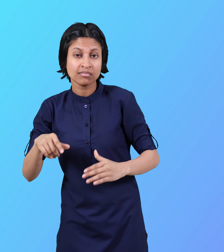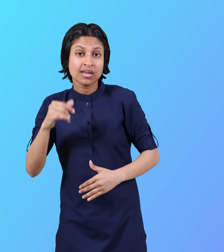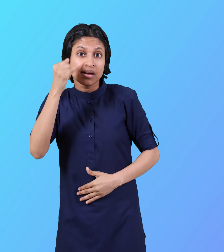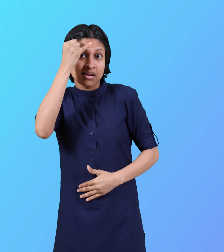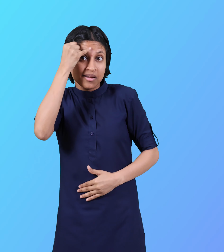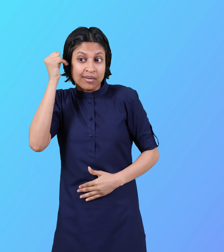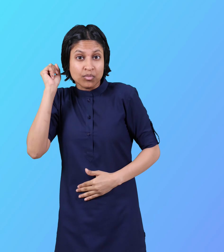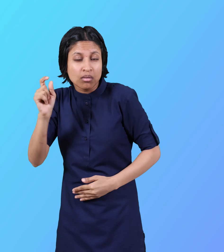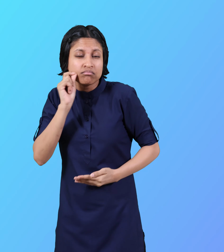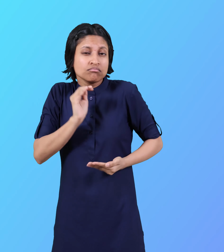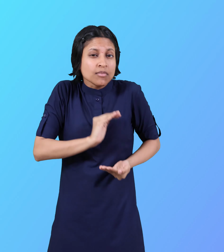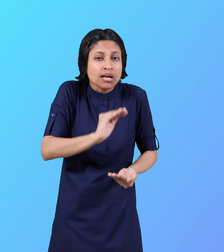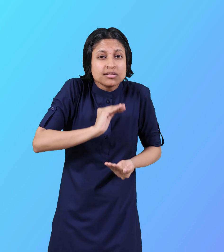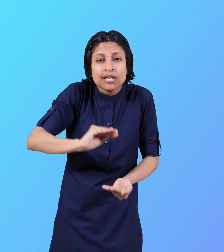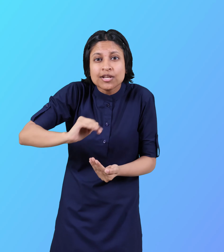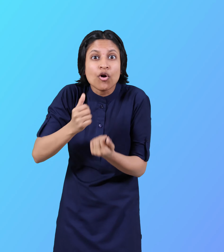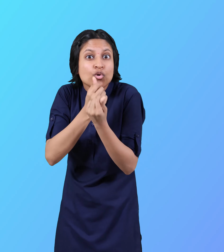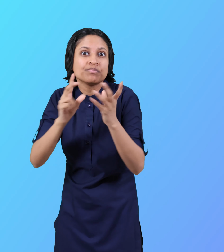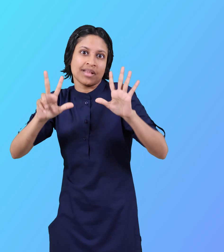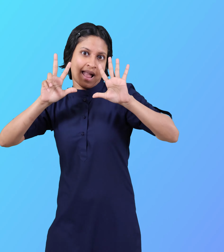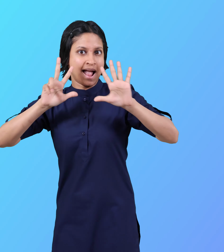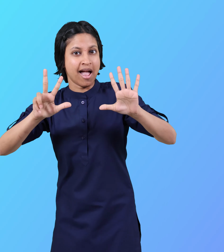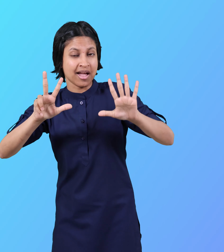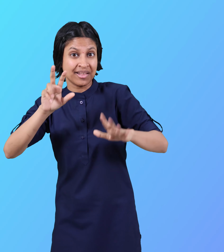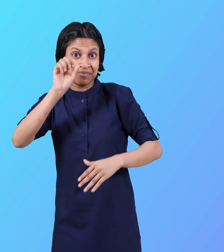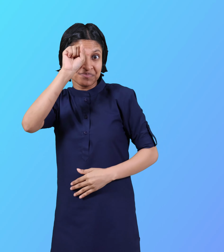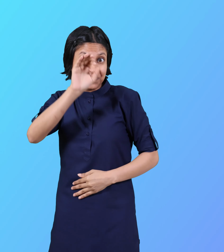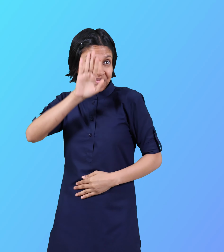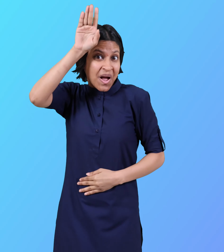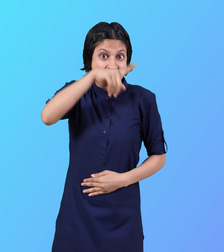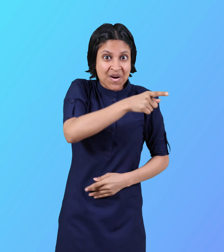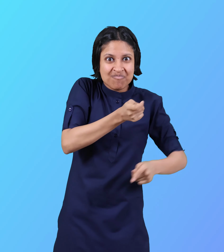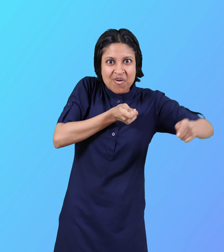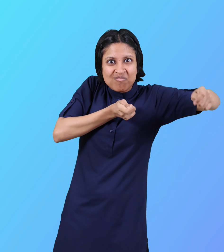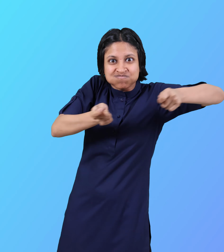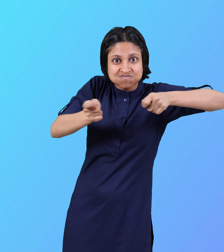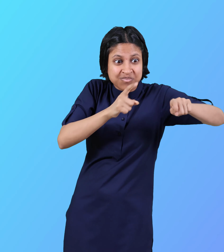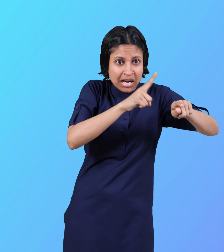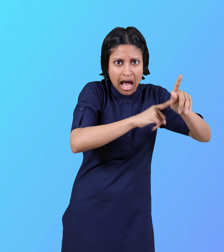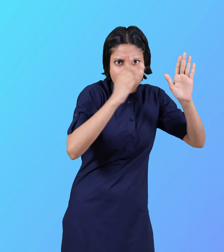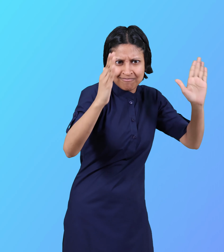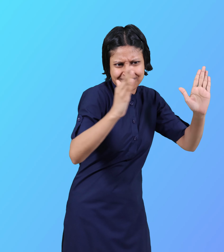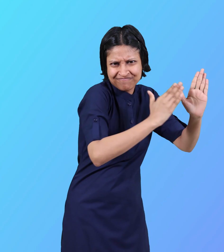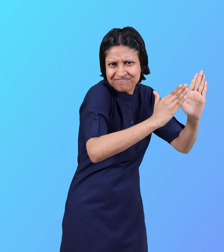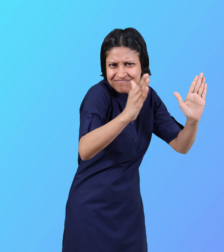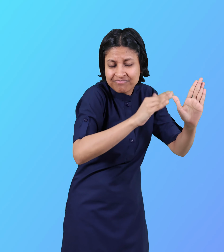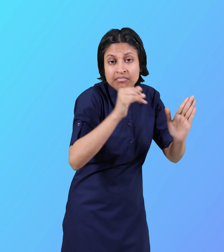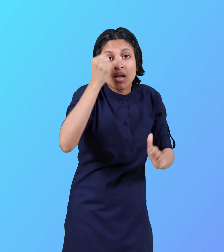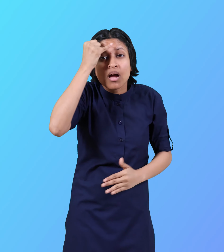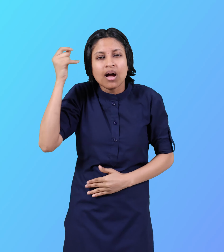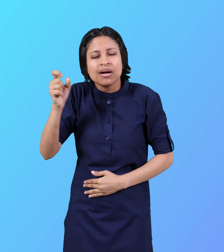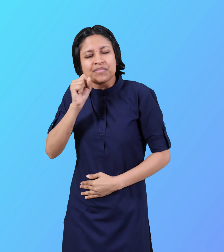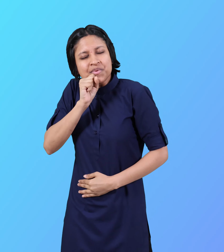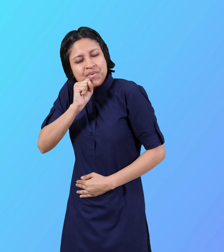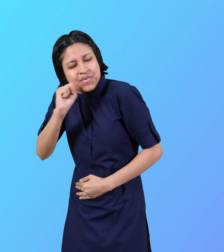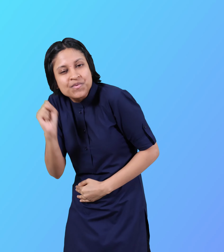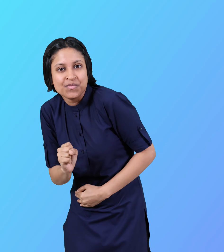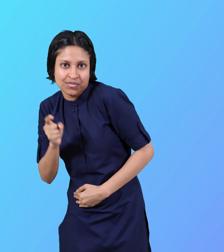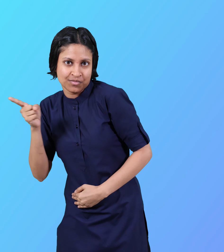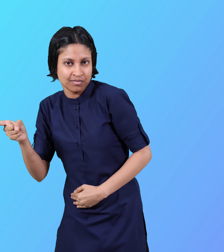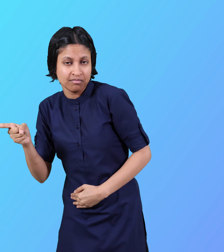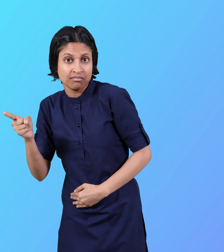Jesse had eight sons. In Saul’s time Jesse was an old man.